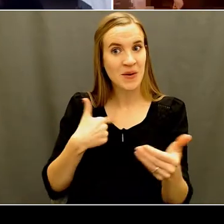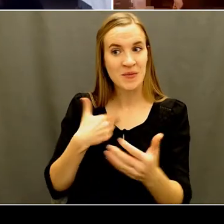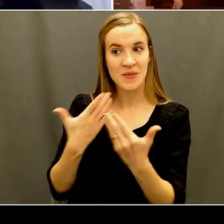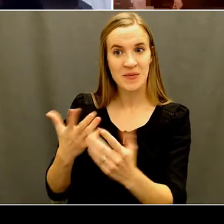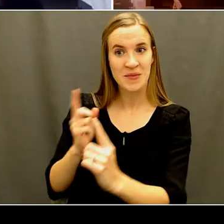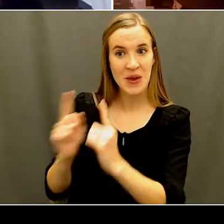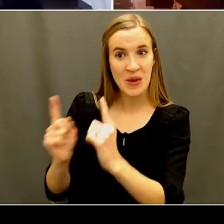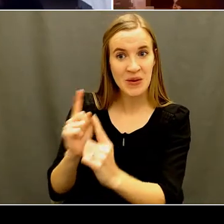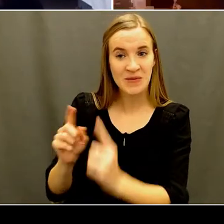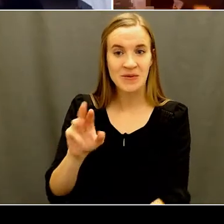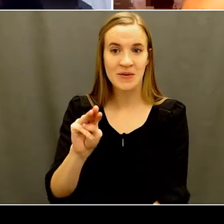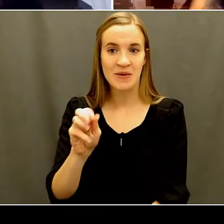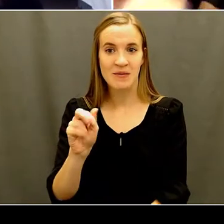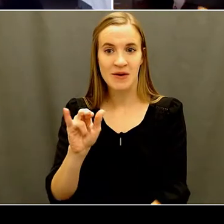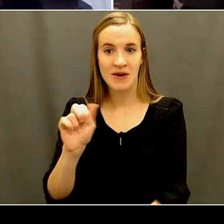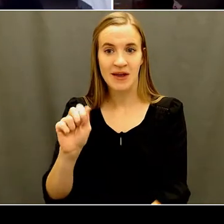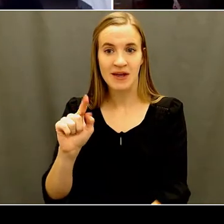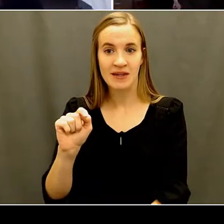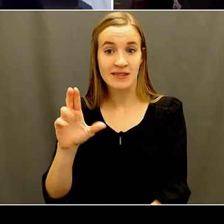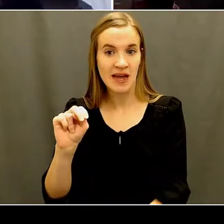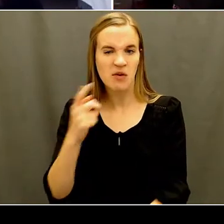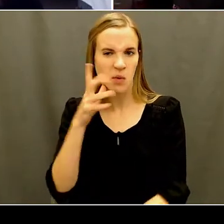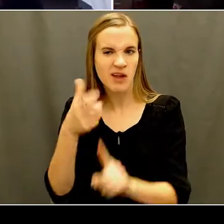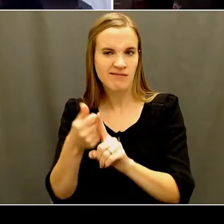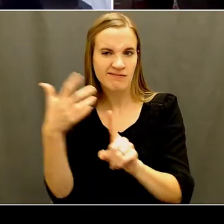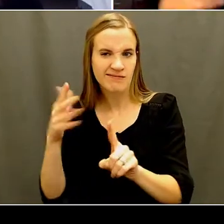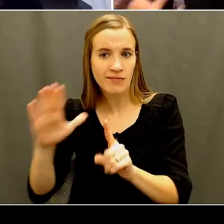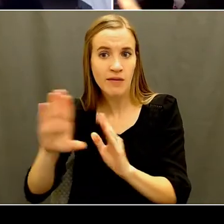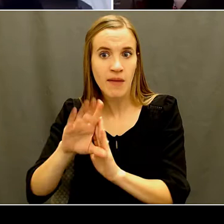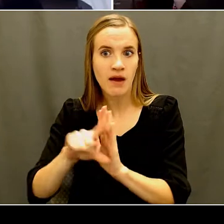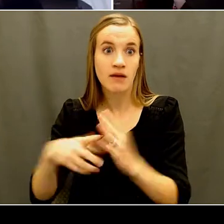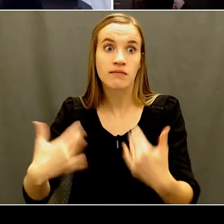Town, just kind of going in a background of her. There's so much to learn about